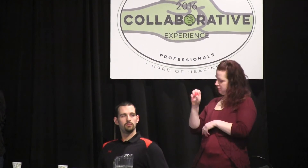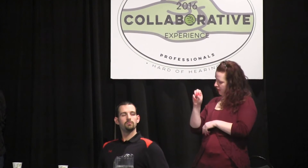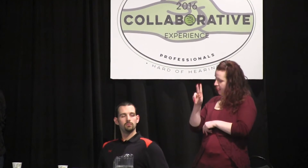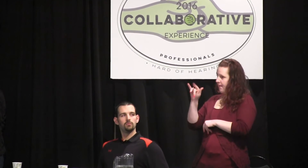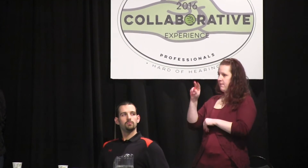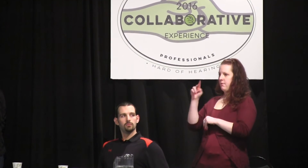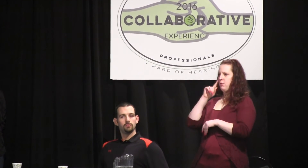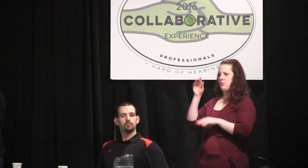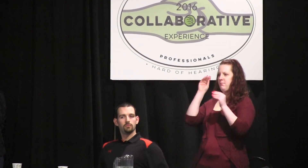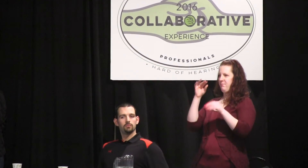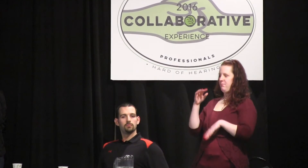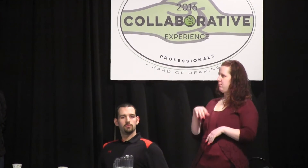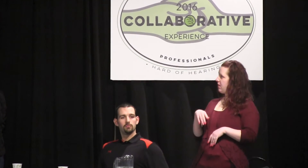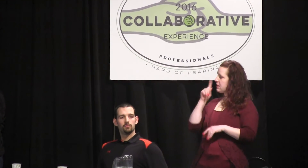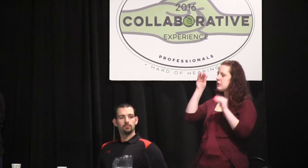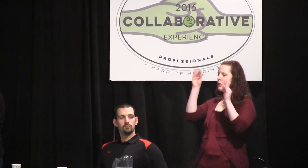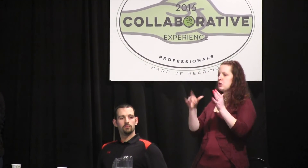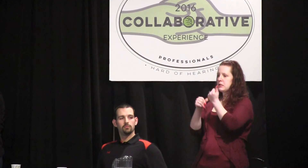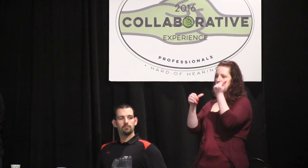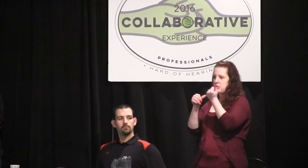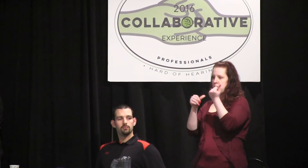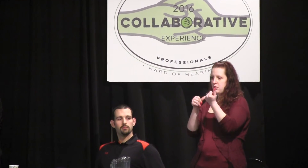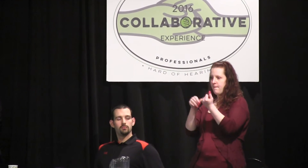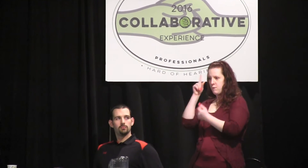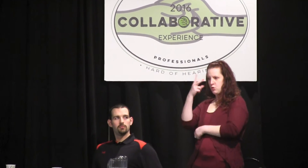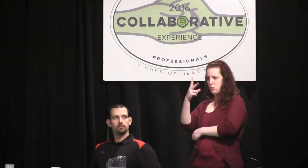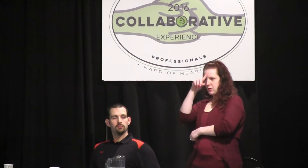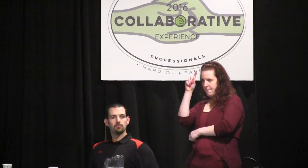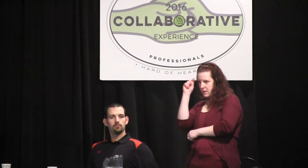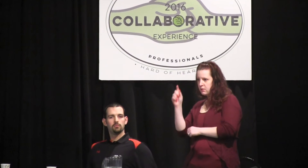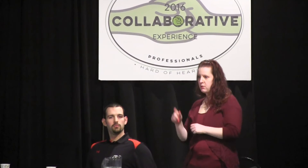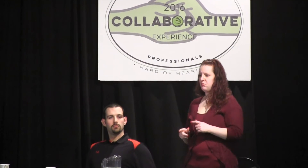the Annie Sullivan program. As a teacher's assistant.